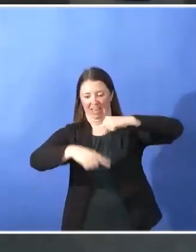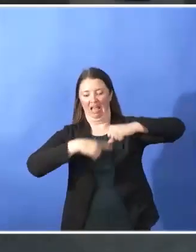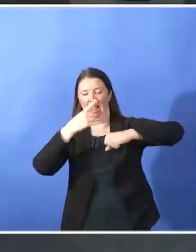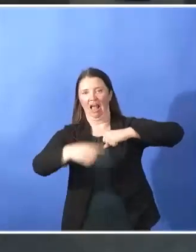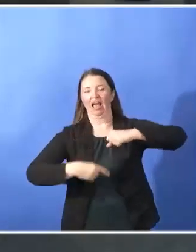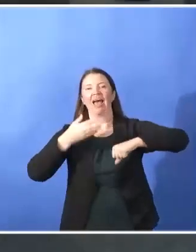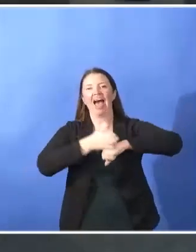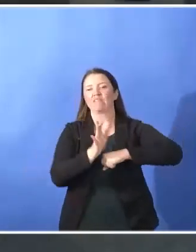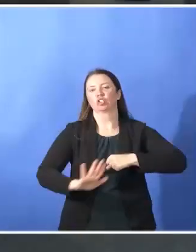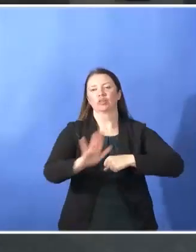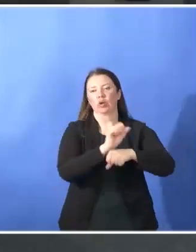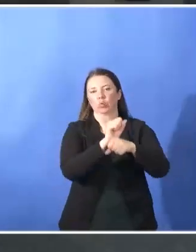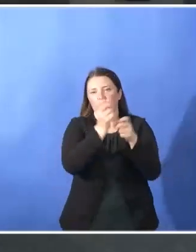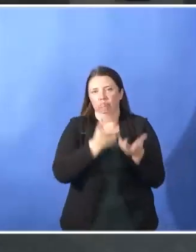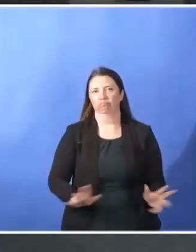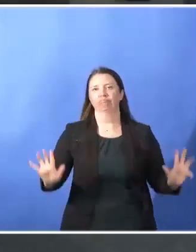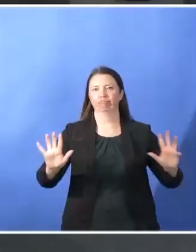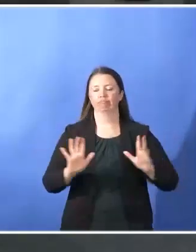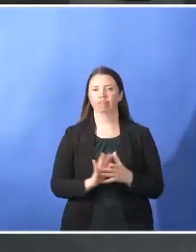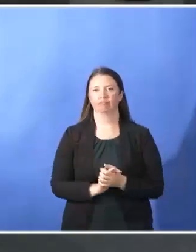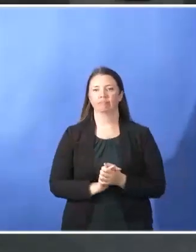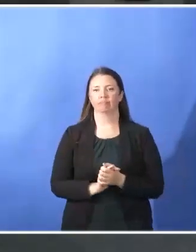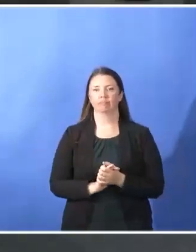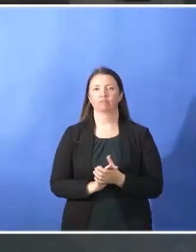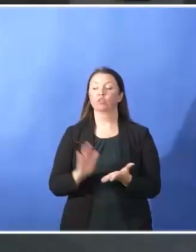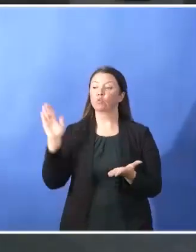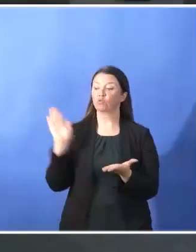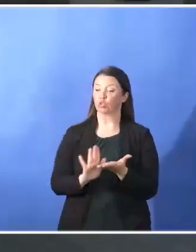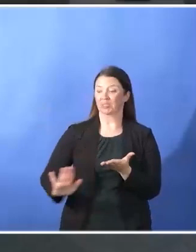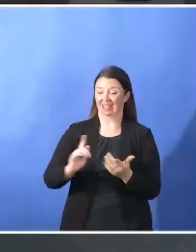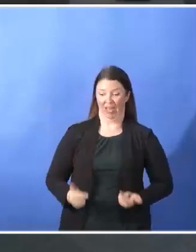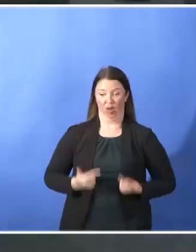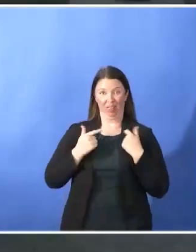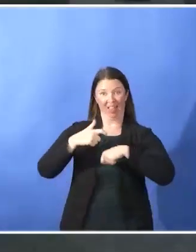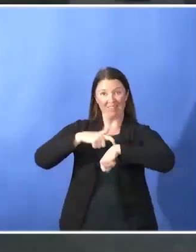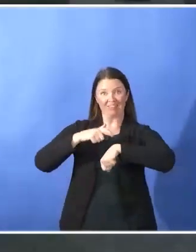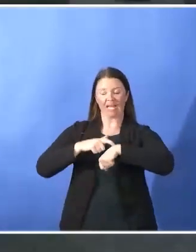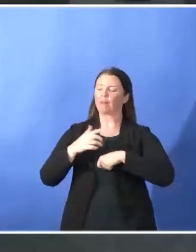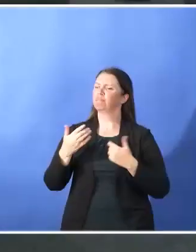THIS HAS MULTIPLE BENEFICIAL EFFECTS, INCLUDING REDUCTION OF